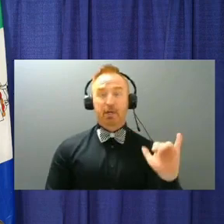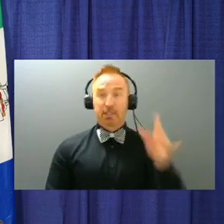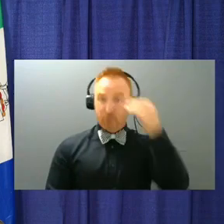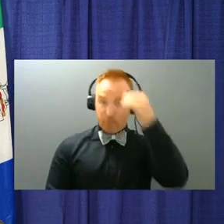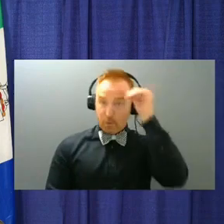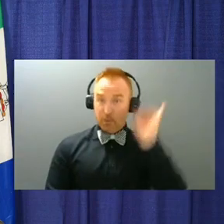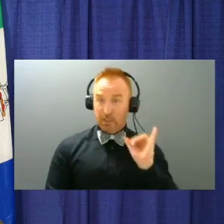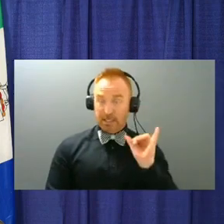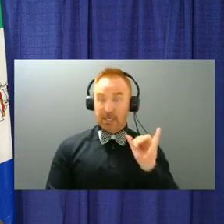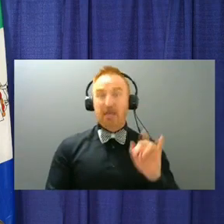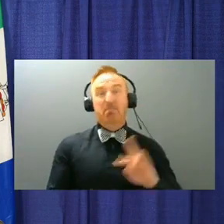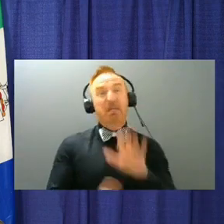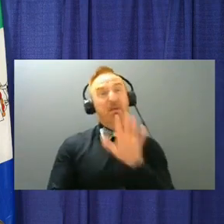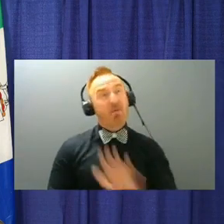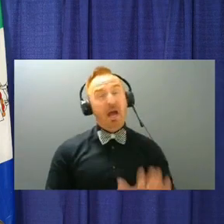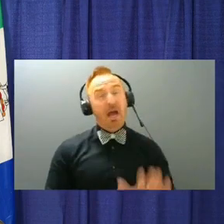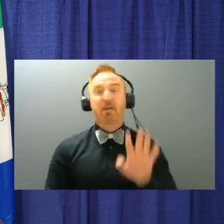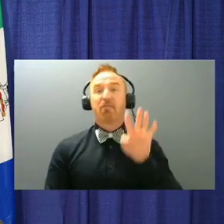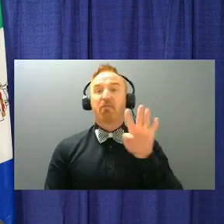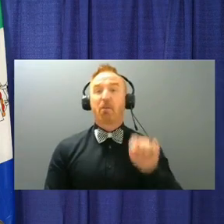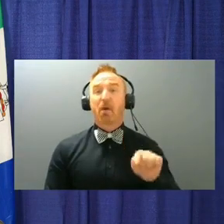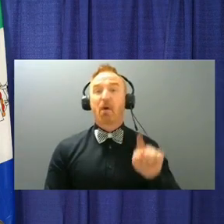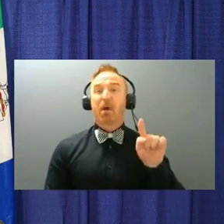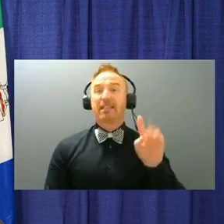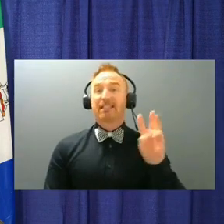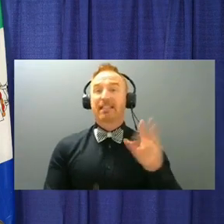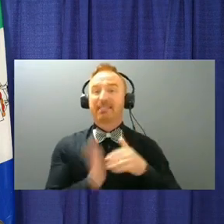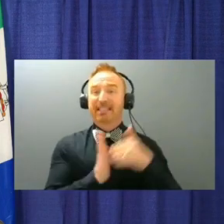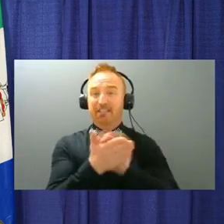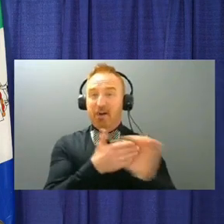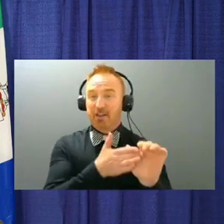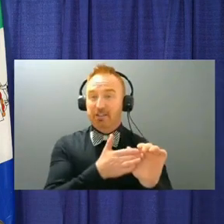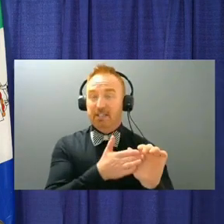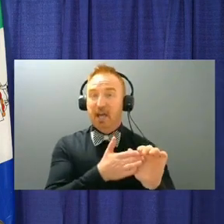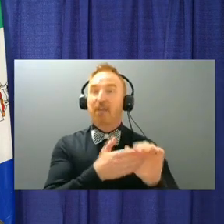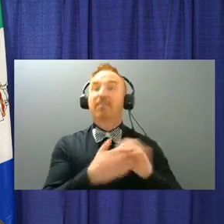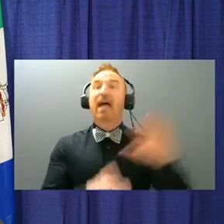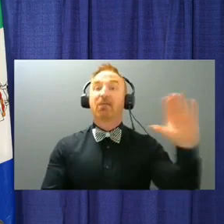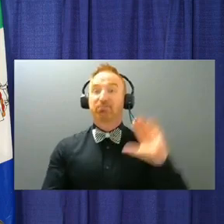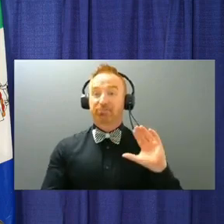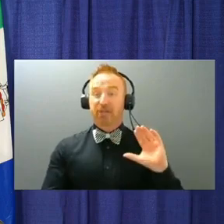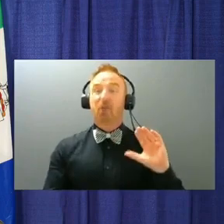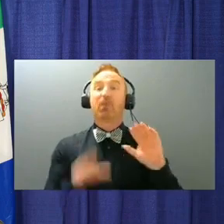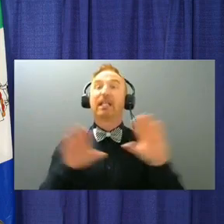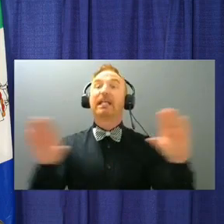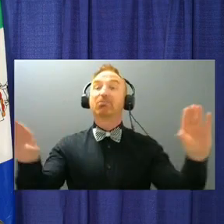just over $4 million that will be provided to Yukon to -- and two different allotments,